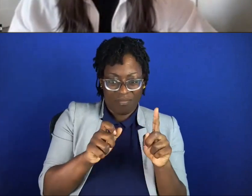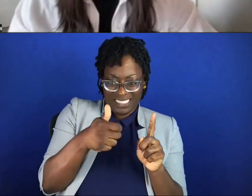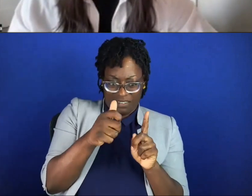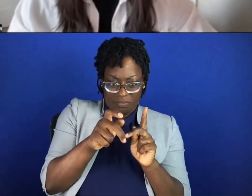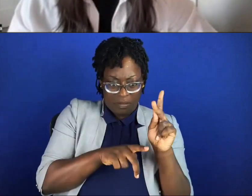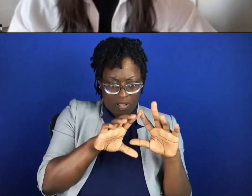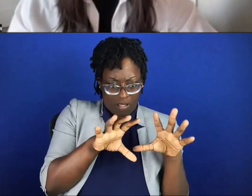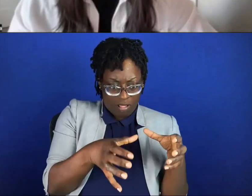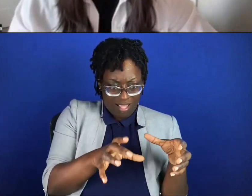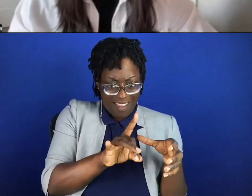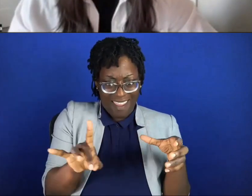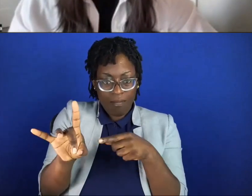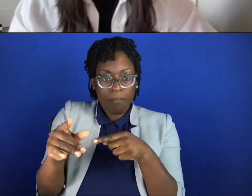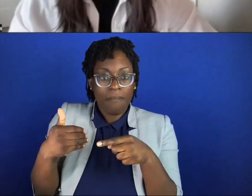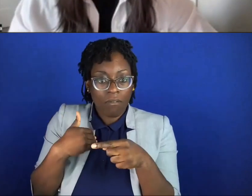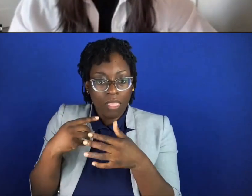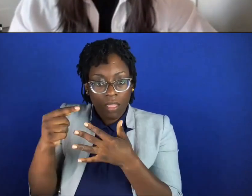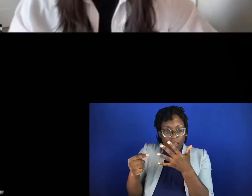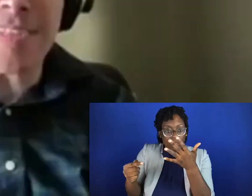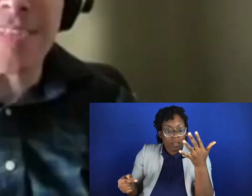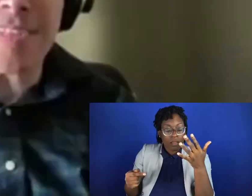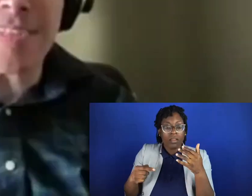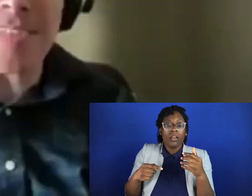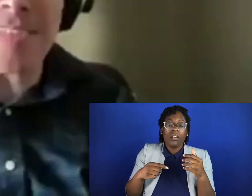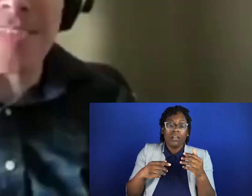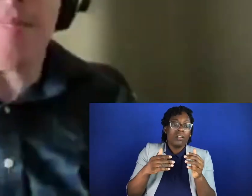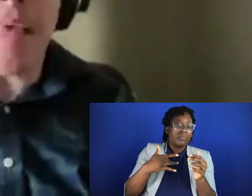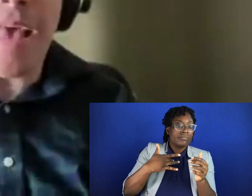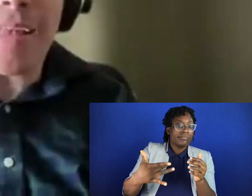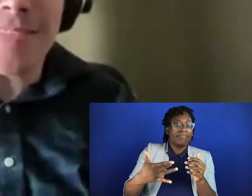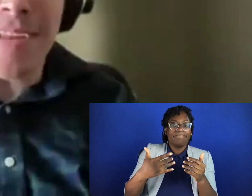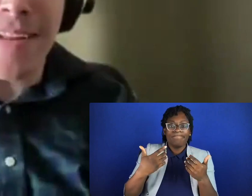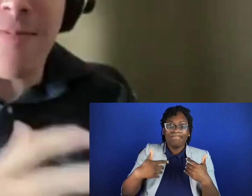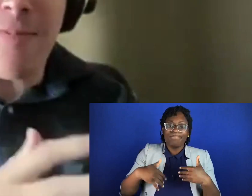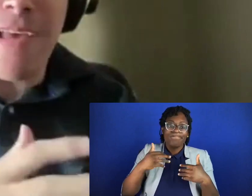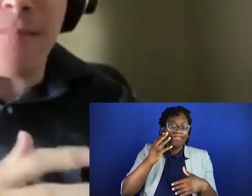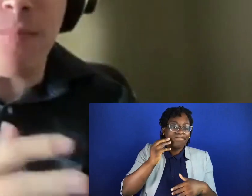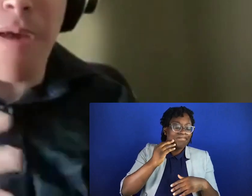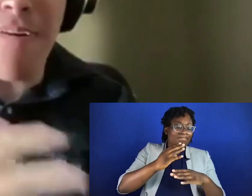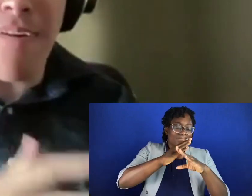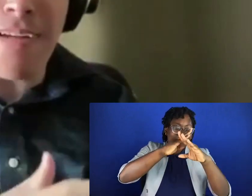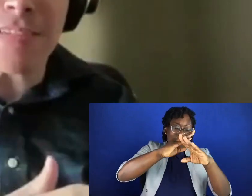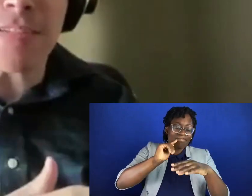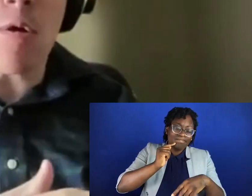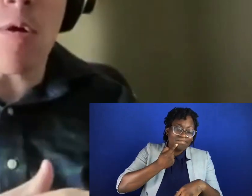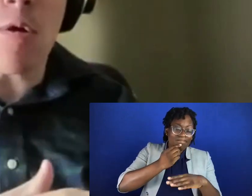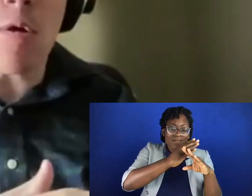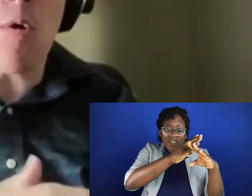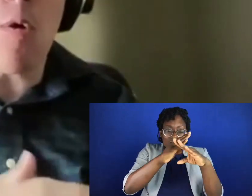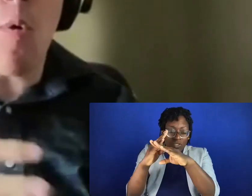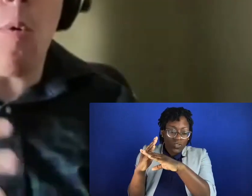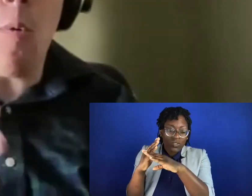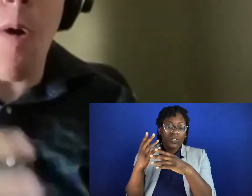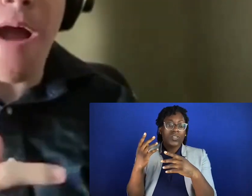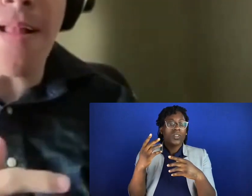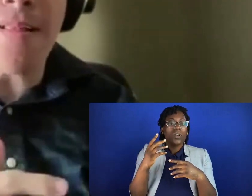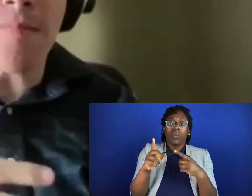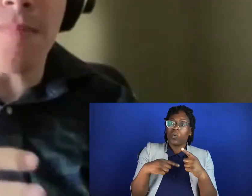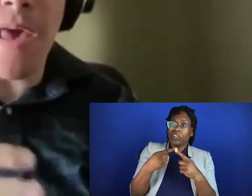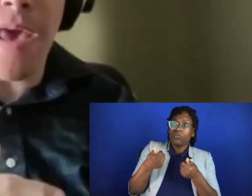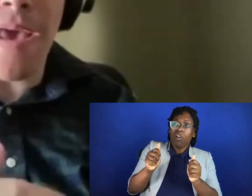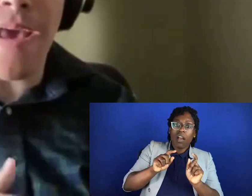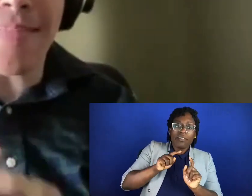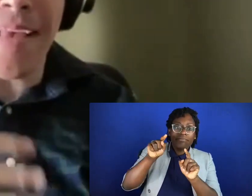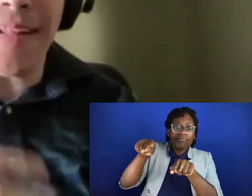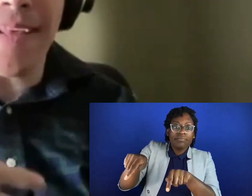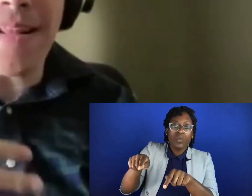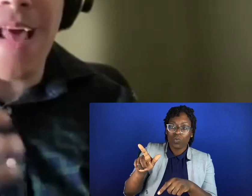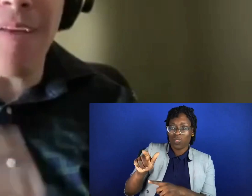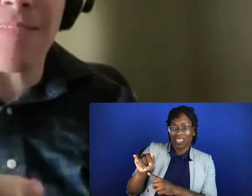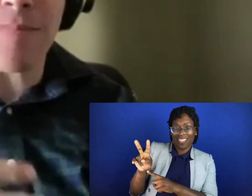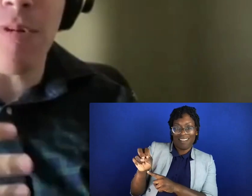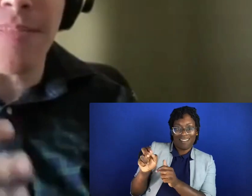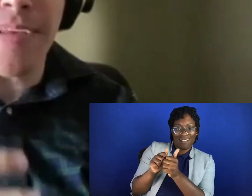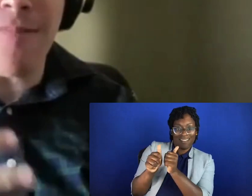and other accessibility challenges experience significant barriers during the ticketing